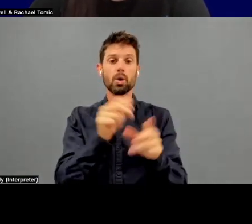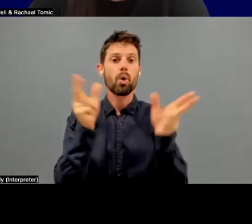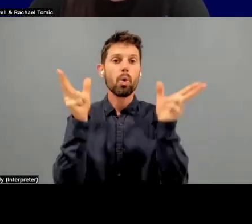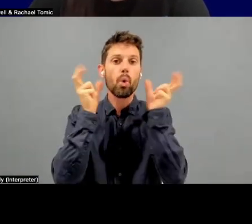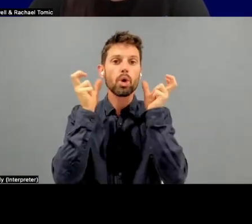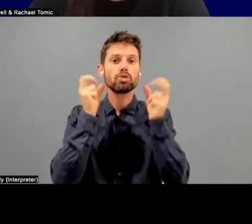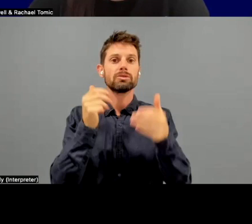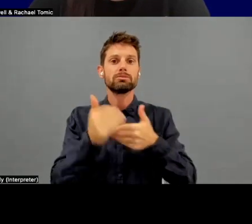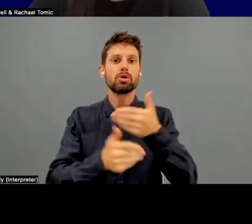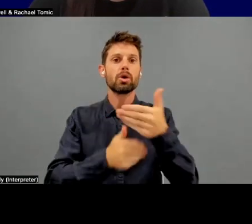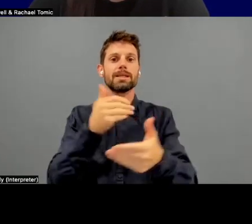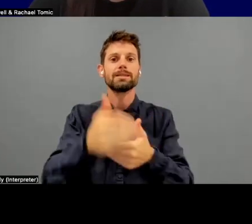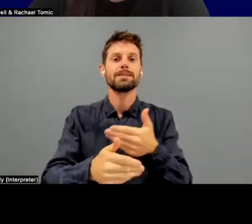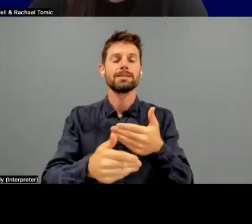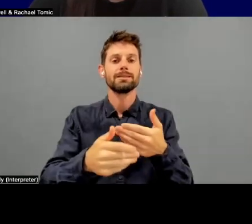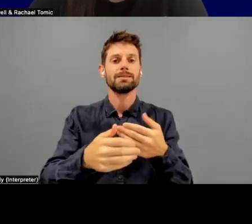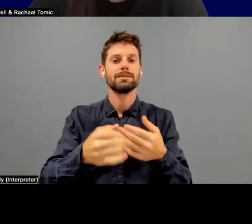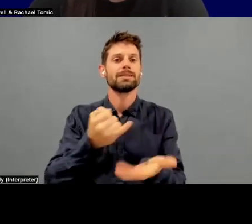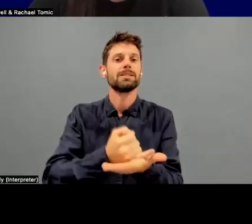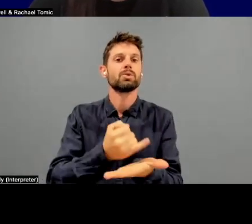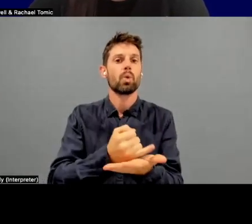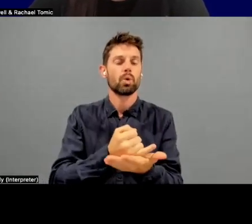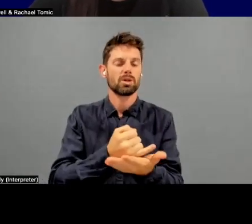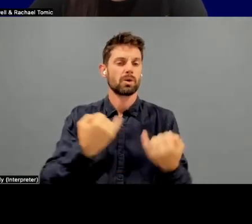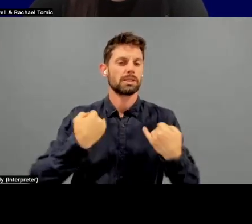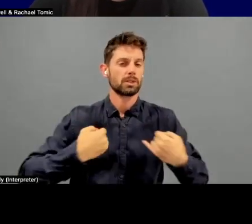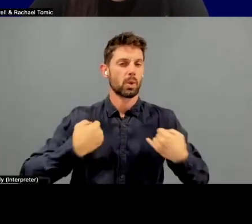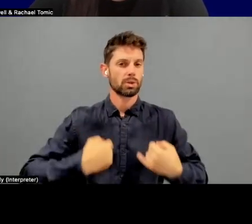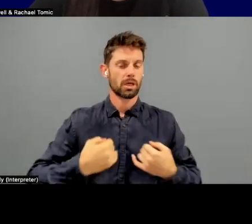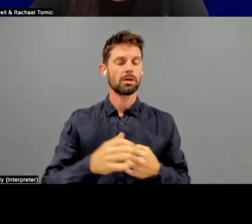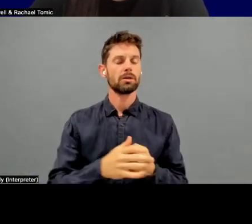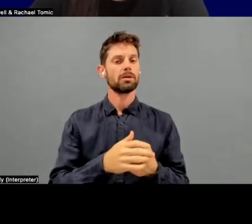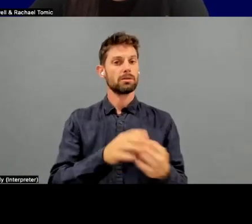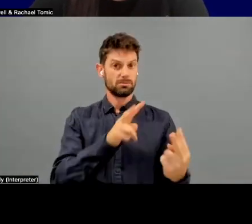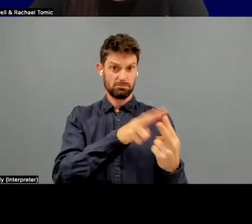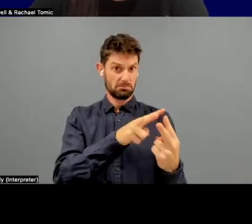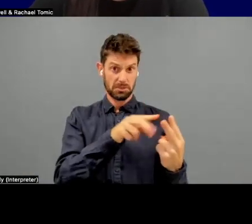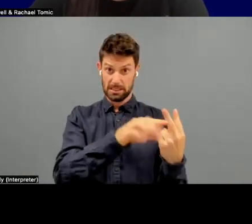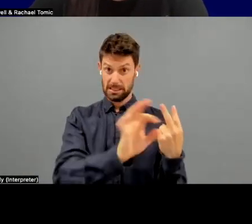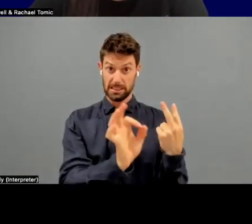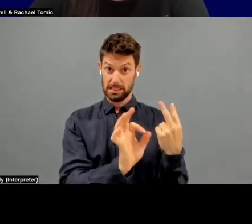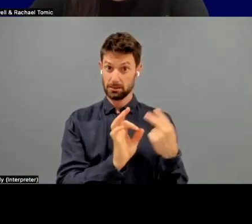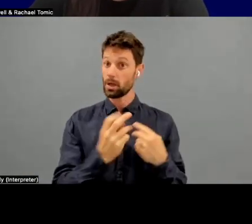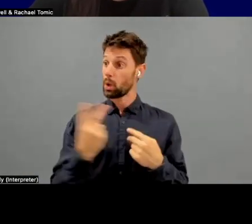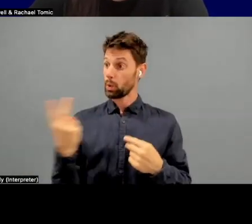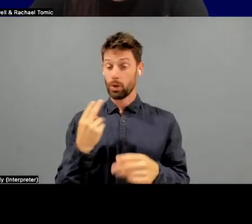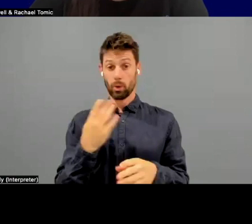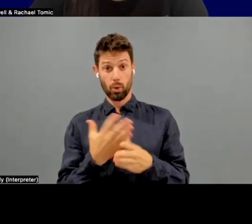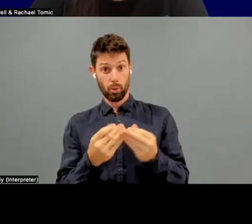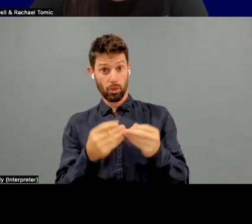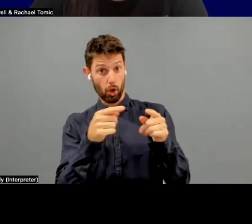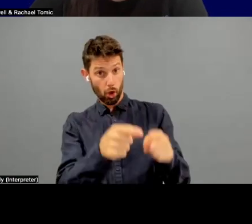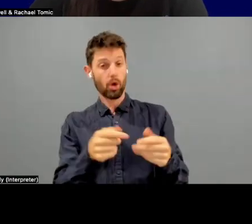two diagnoses that after working with her for a while and having done some thorough assessments,